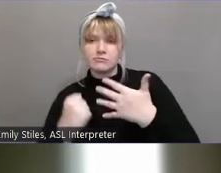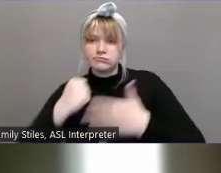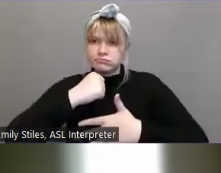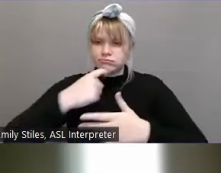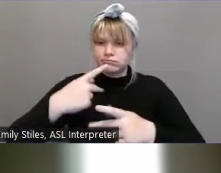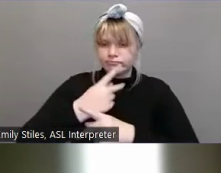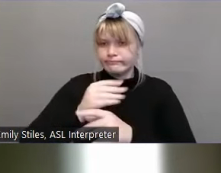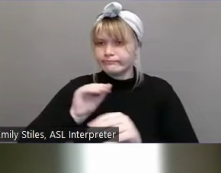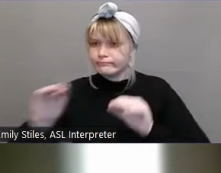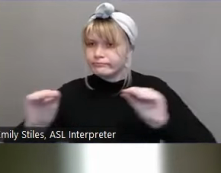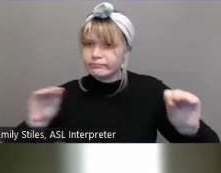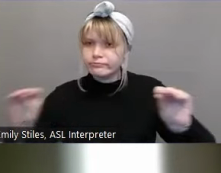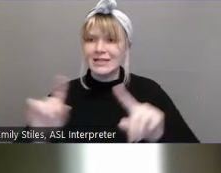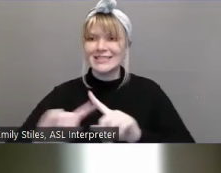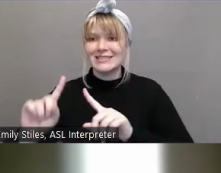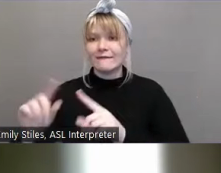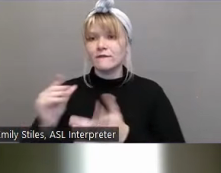agencies are seeing.